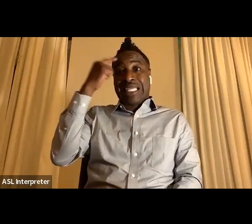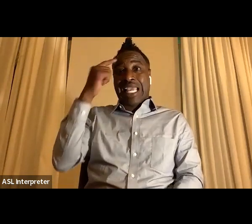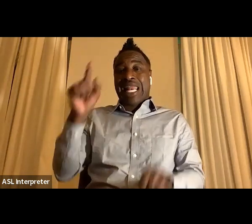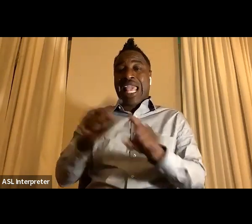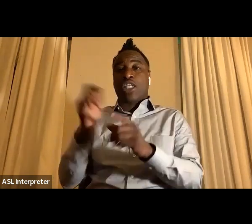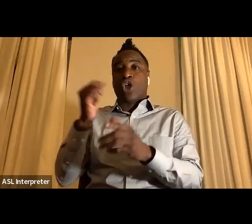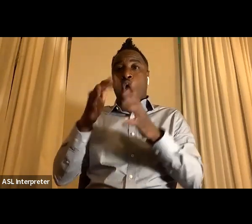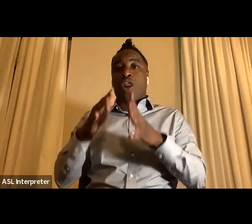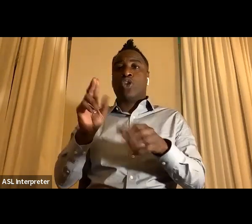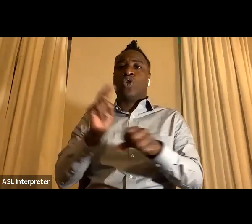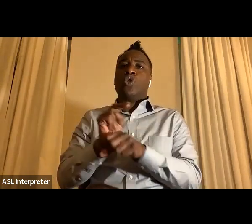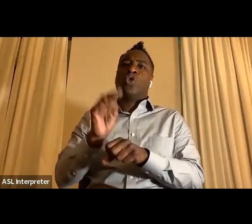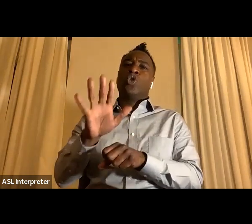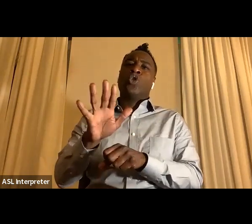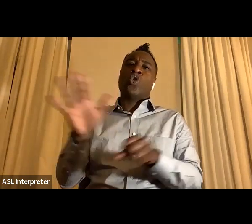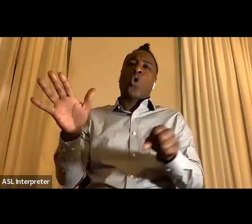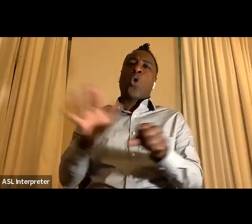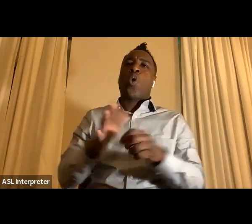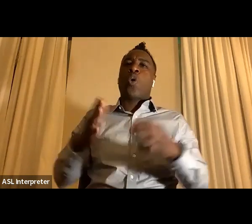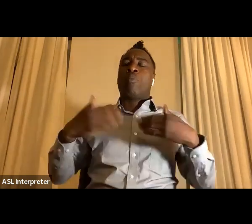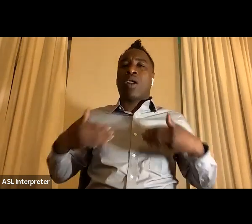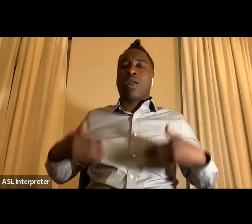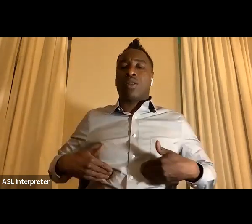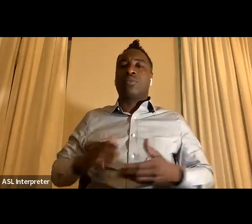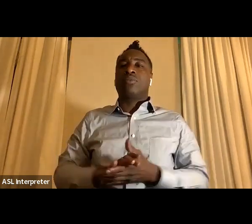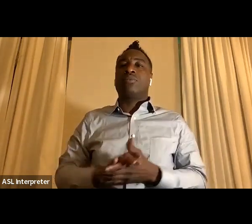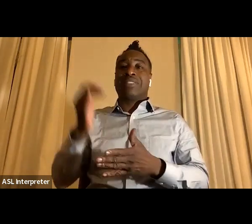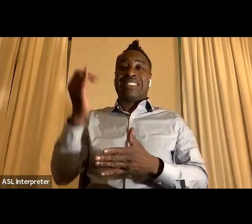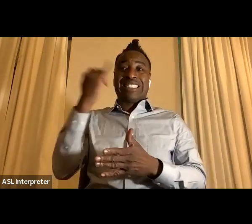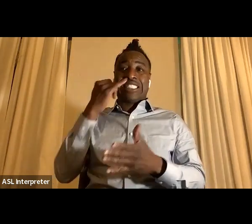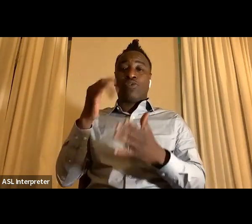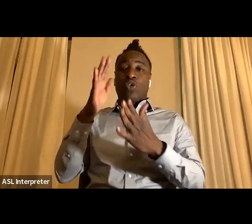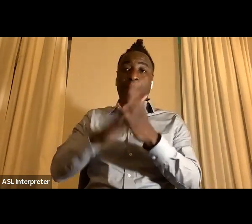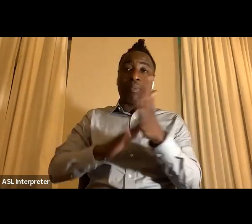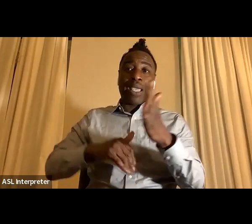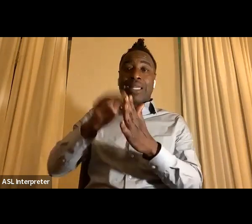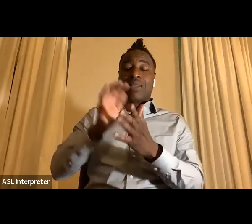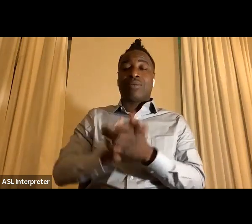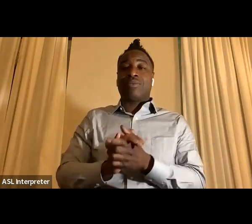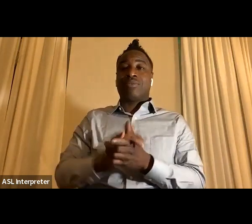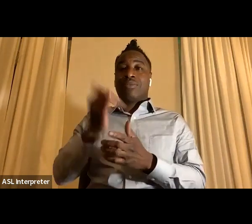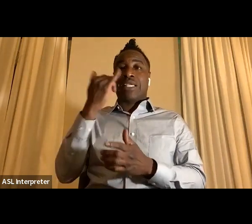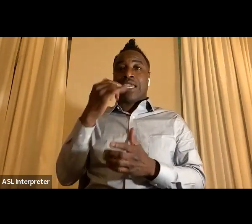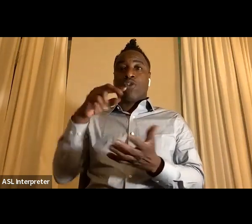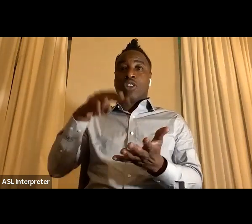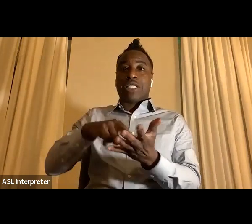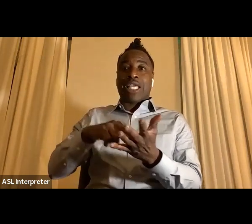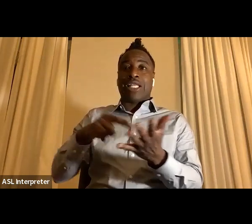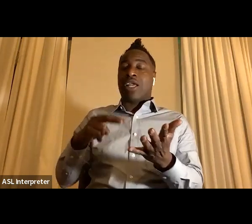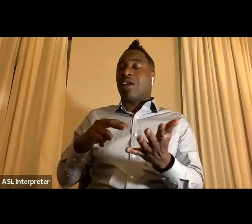Can you do it Like if you're painting or something. Especially like you're standing up with the easel canvas on an easel,